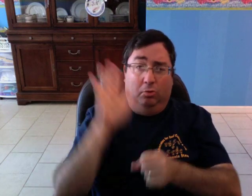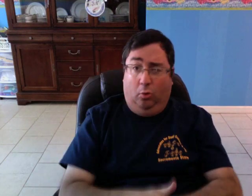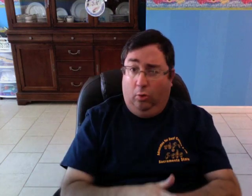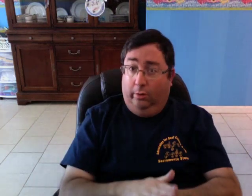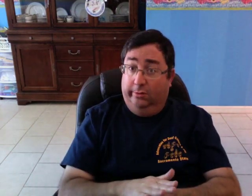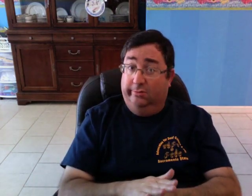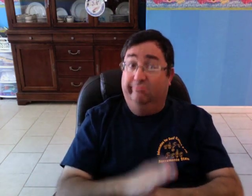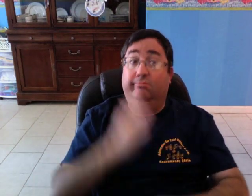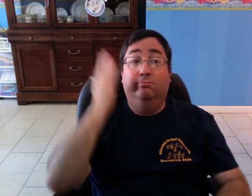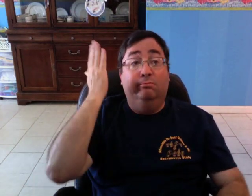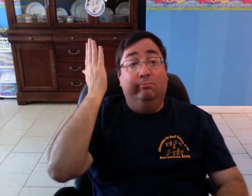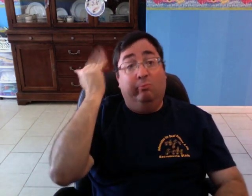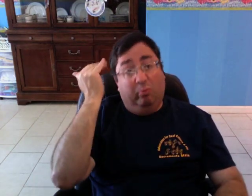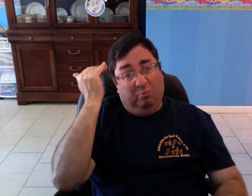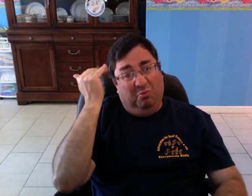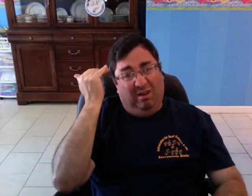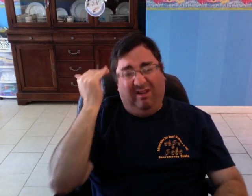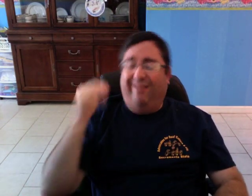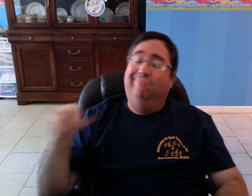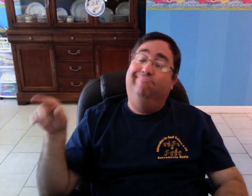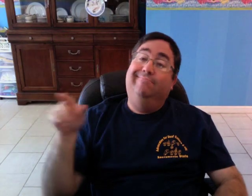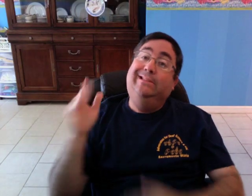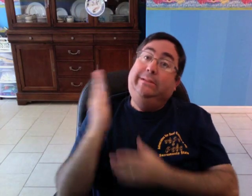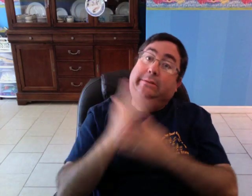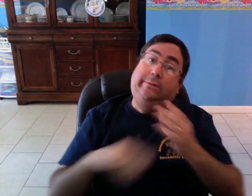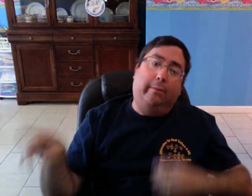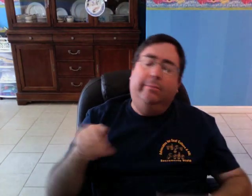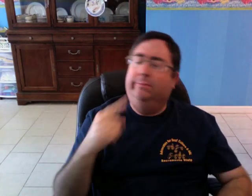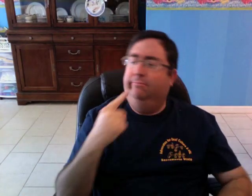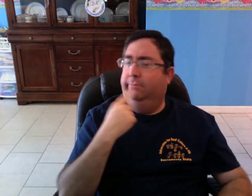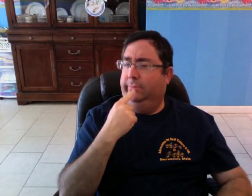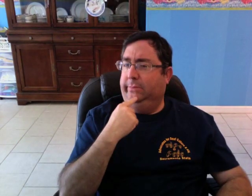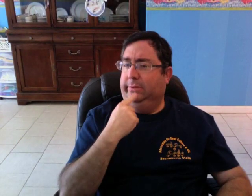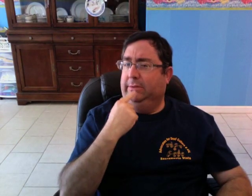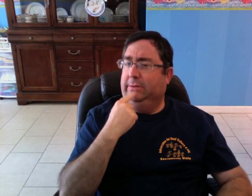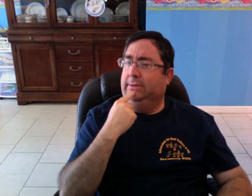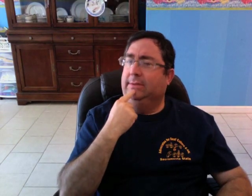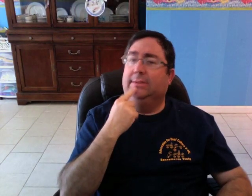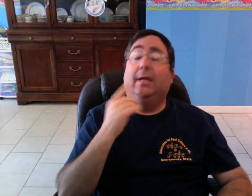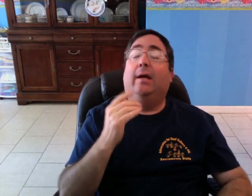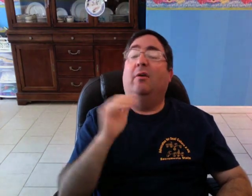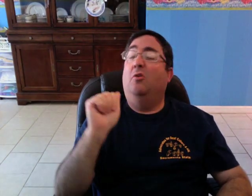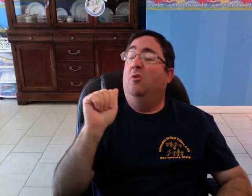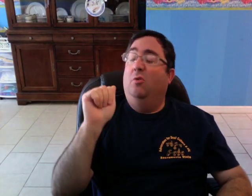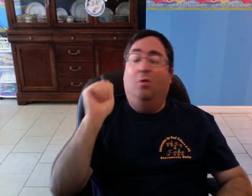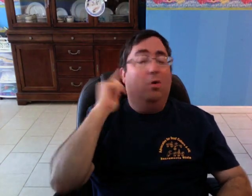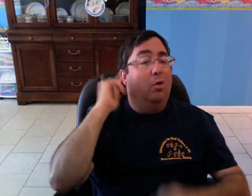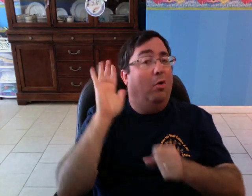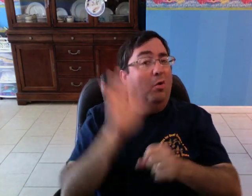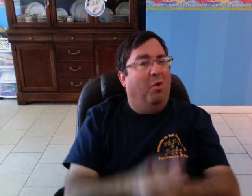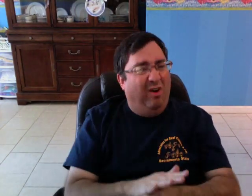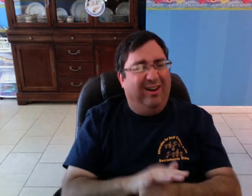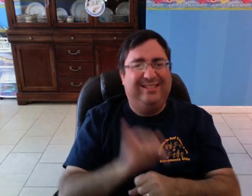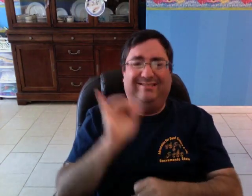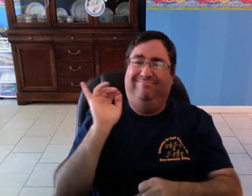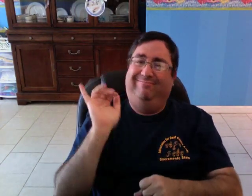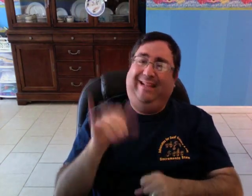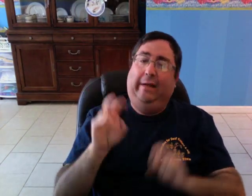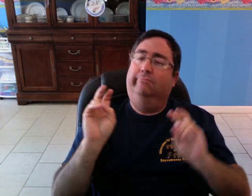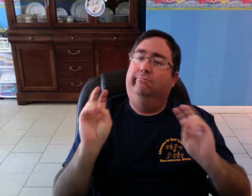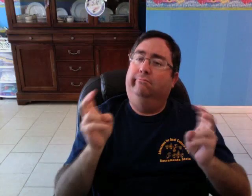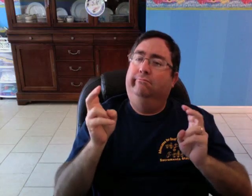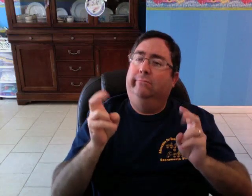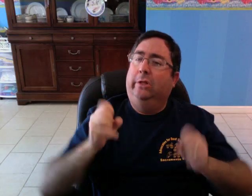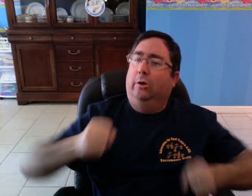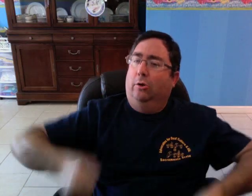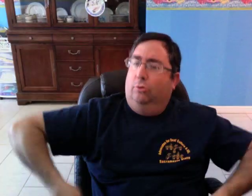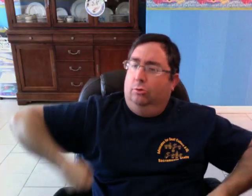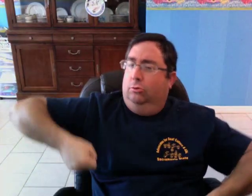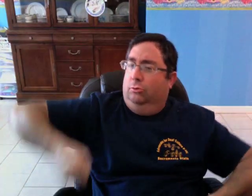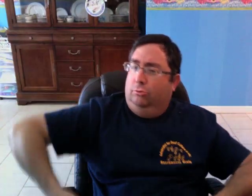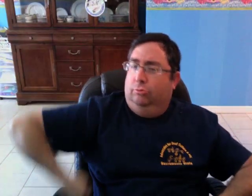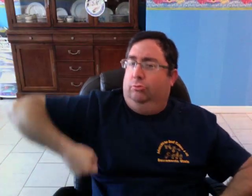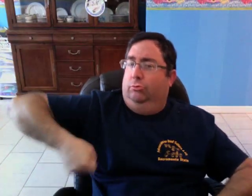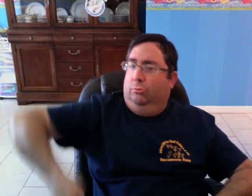because some of them say the word "audism" is a "crutch"